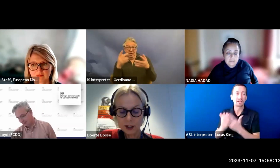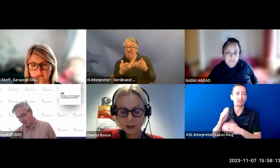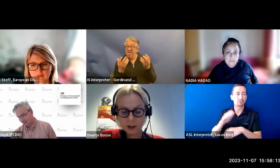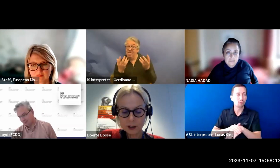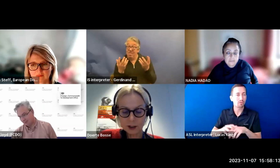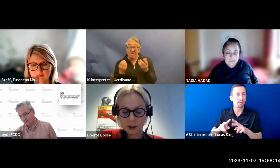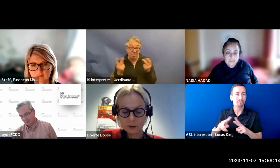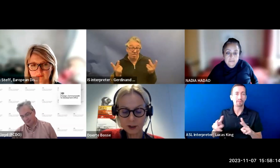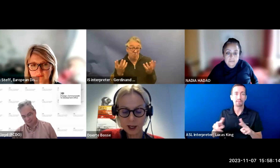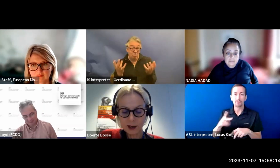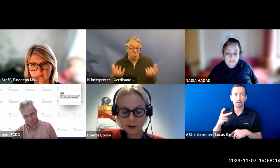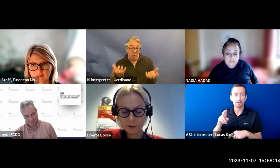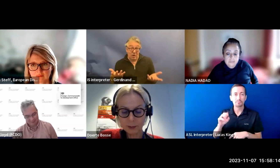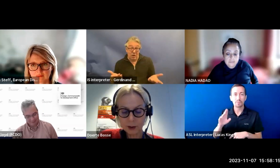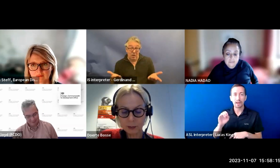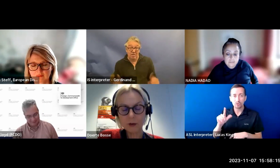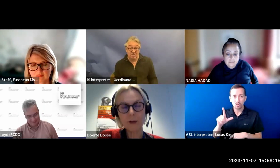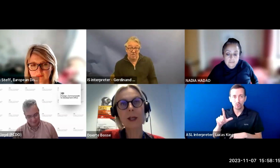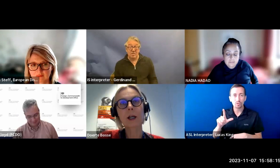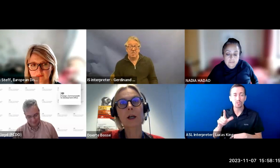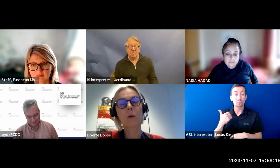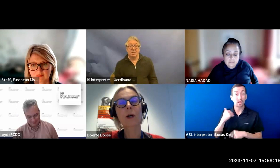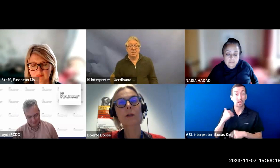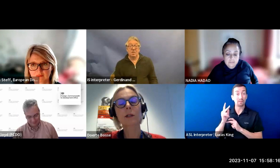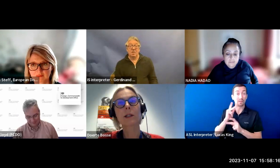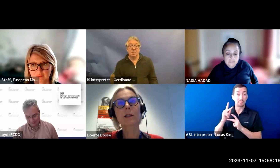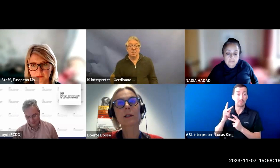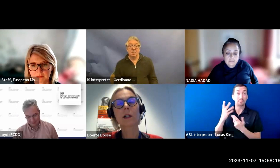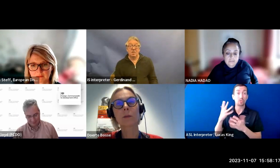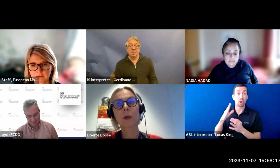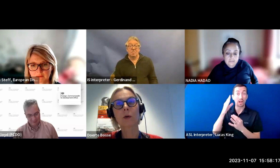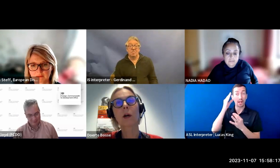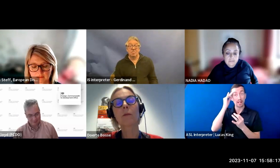We have people thinking when they design a program